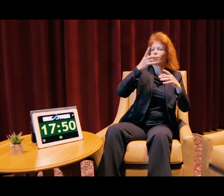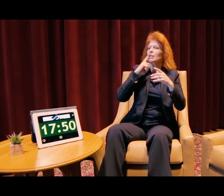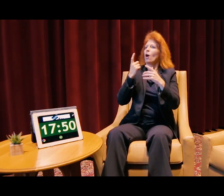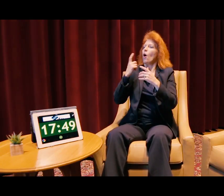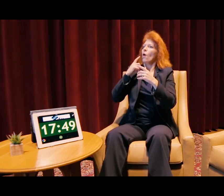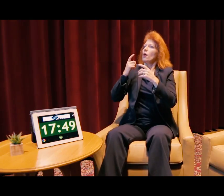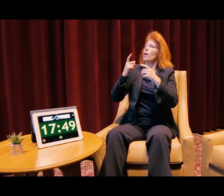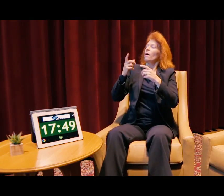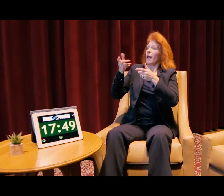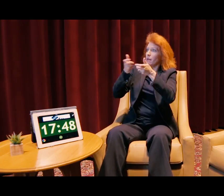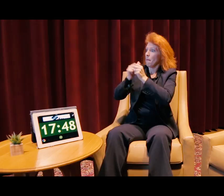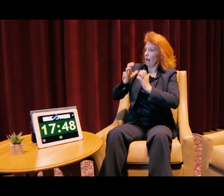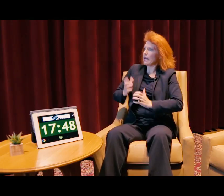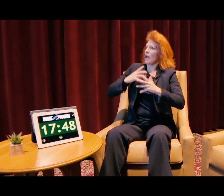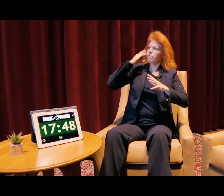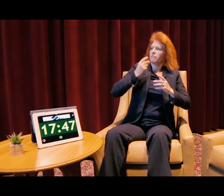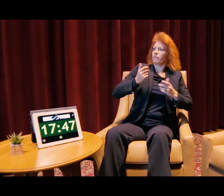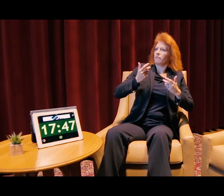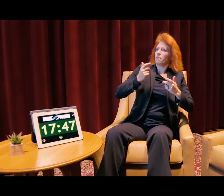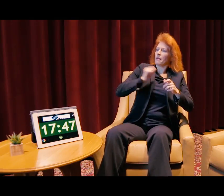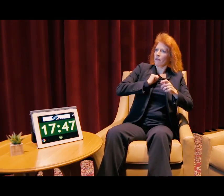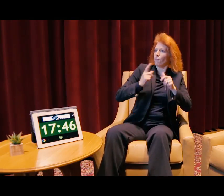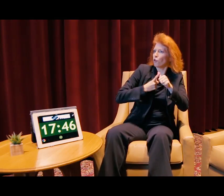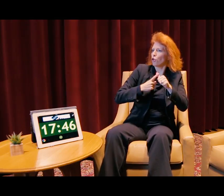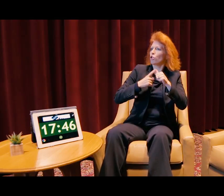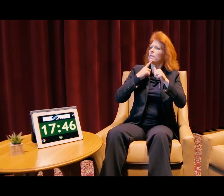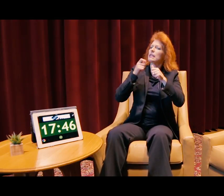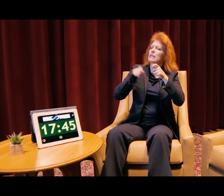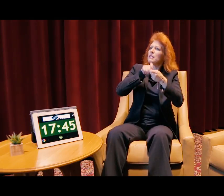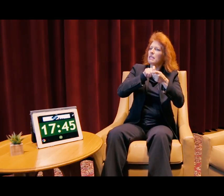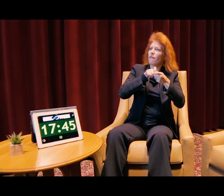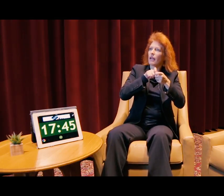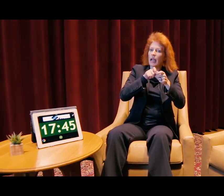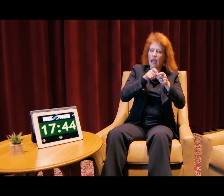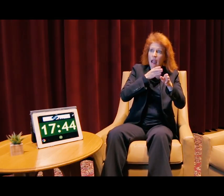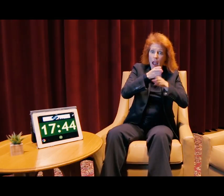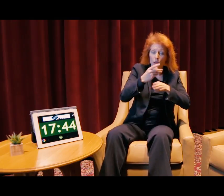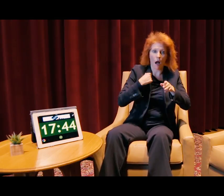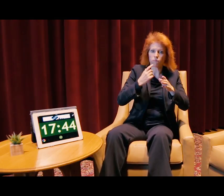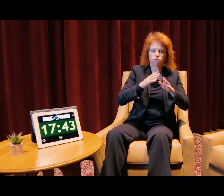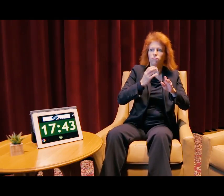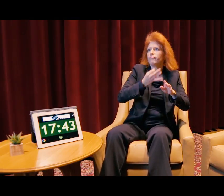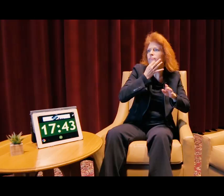I dealt with in myself, just certain areas that I'm great at and certain areas that I really reek at,